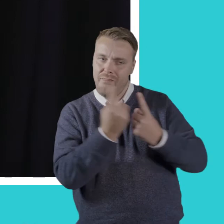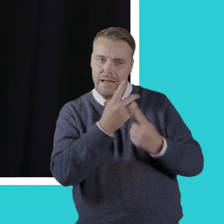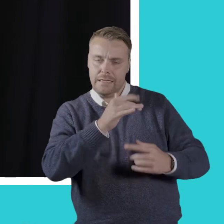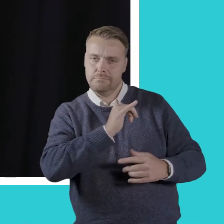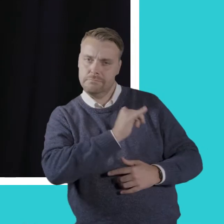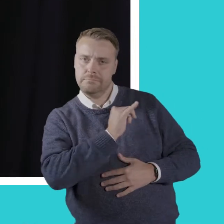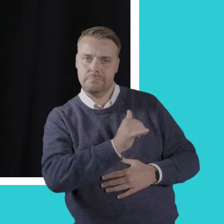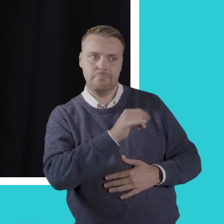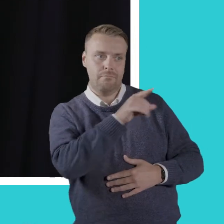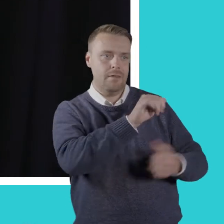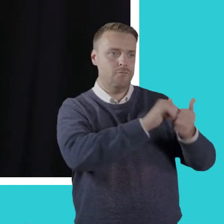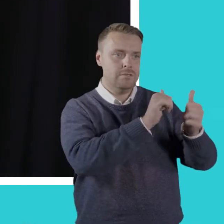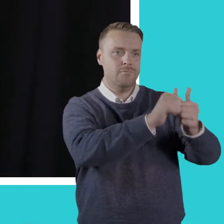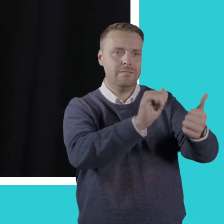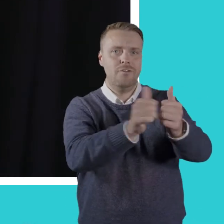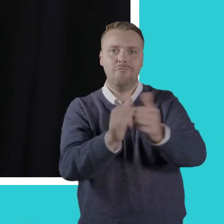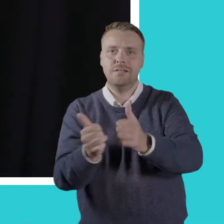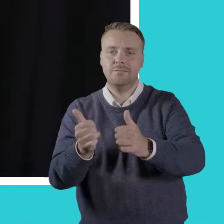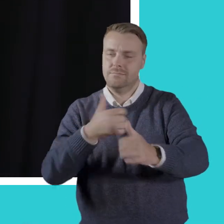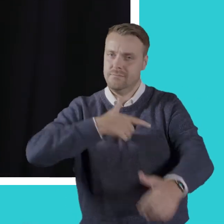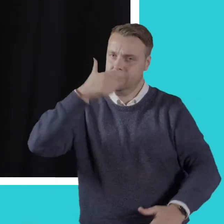friends and their friends, the friends so I've been really lucky to find that through my work.